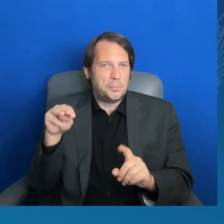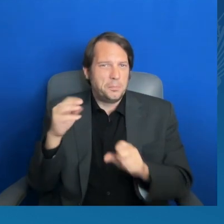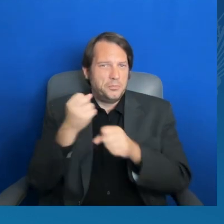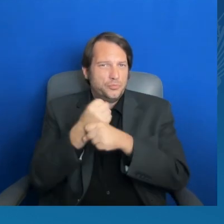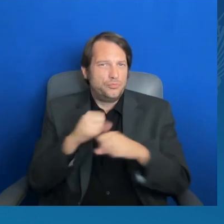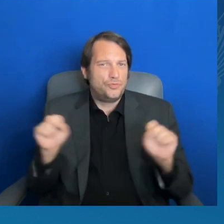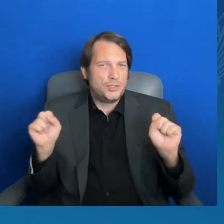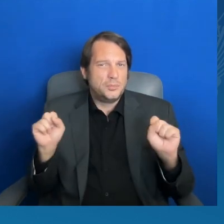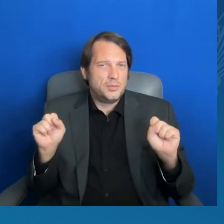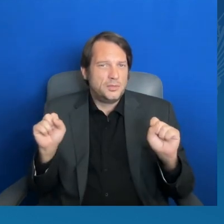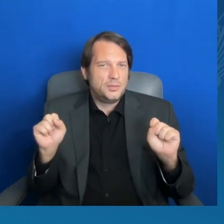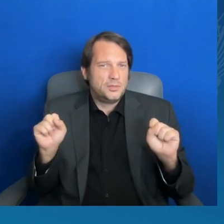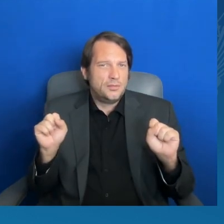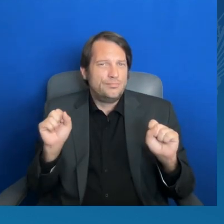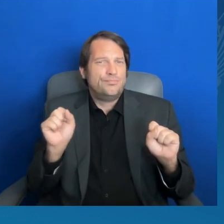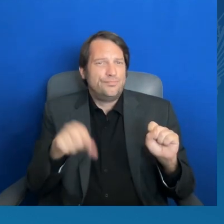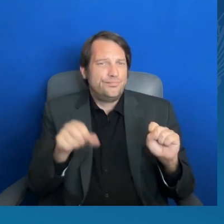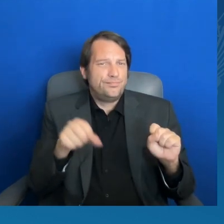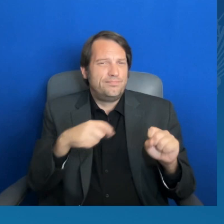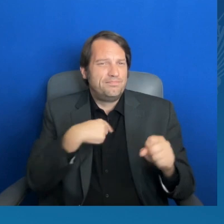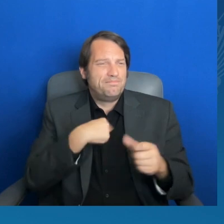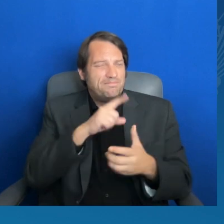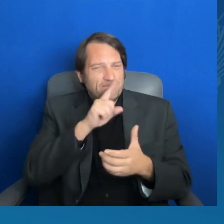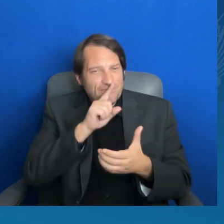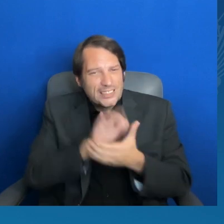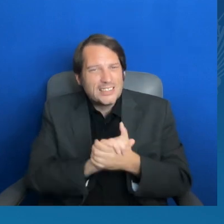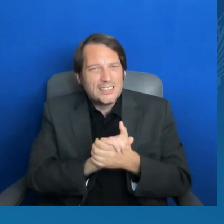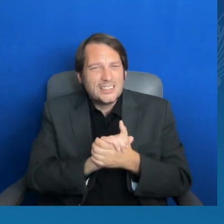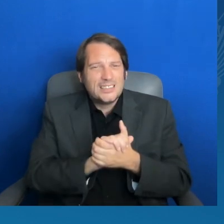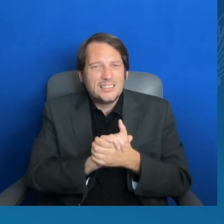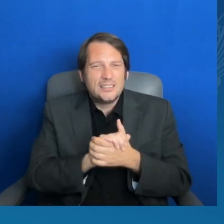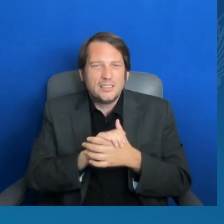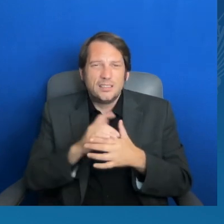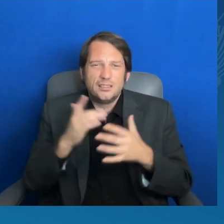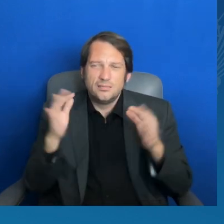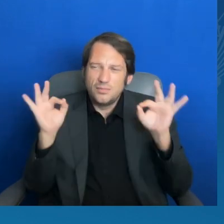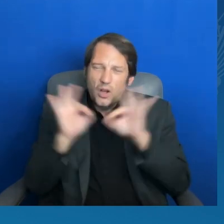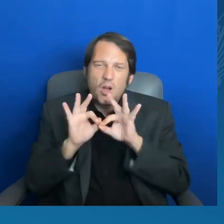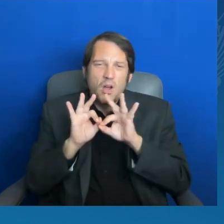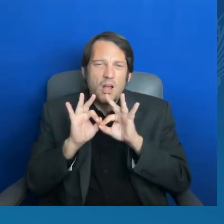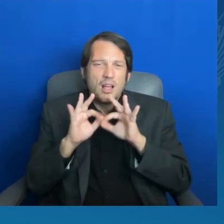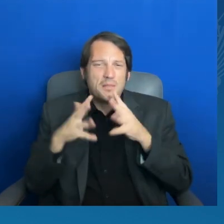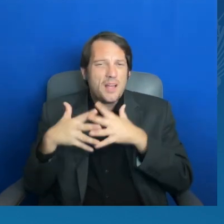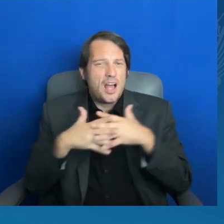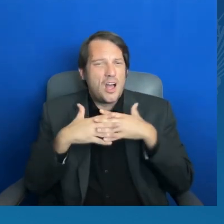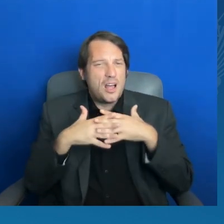to realize her promise and to achieve the foundational